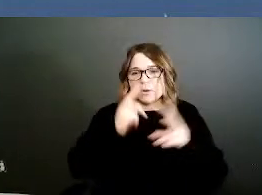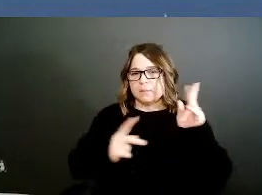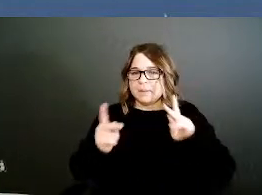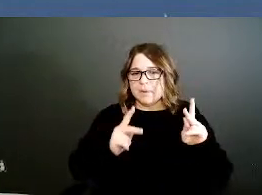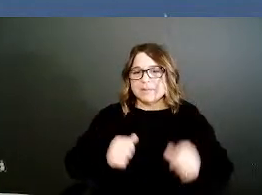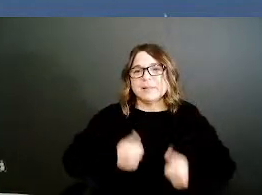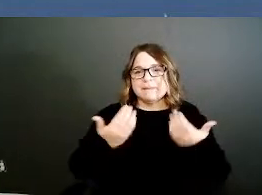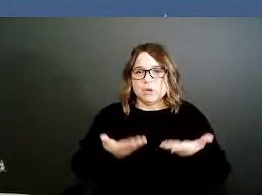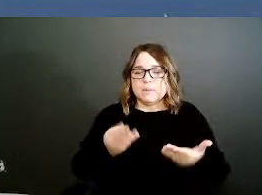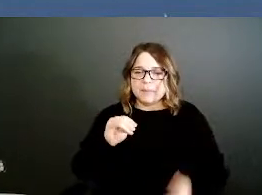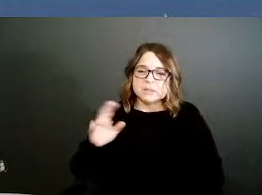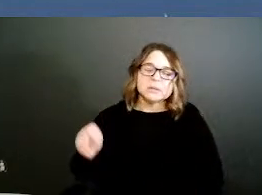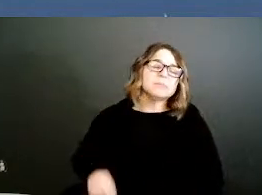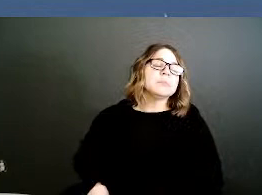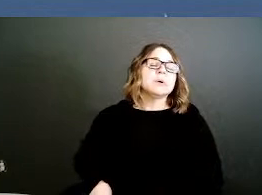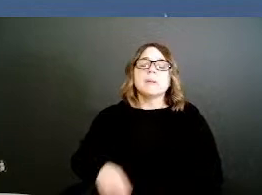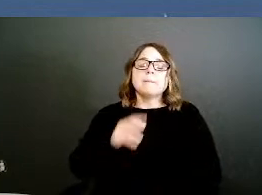IN 2019, THAT WAS ABOUT